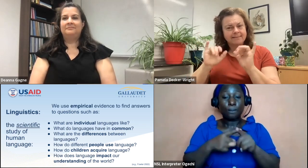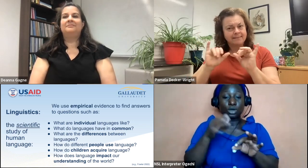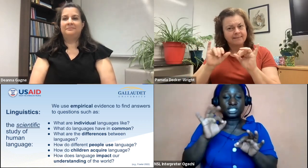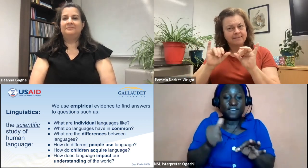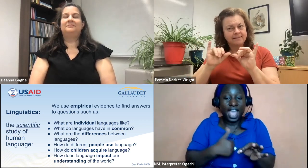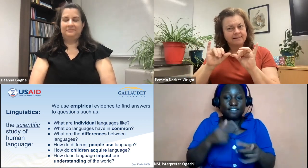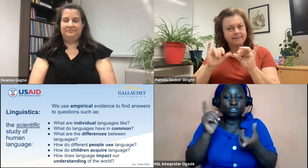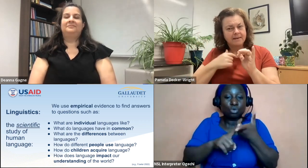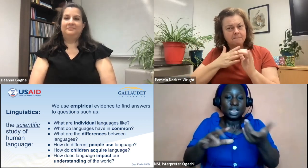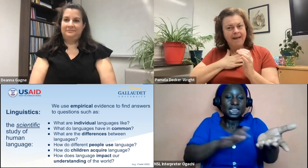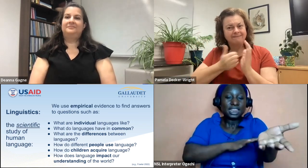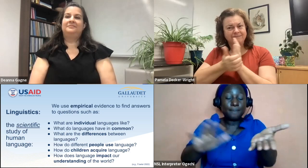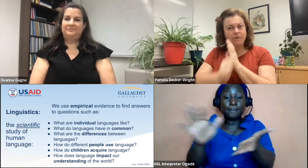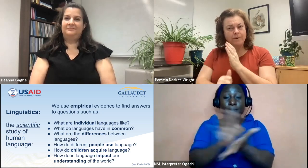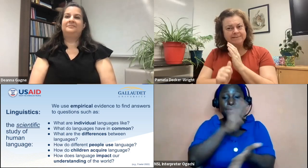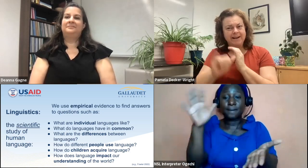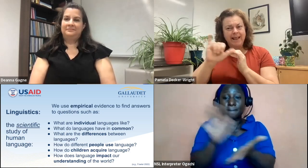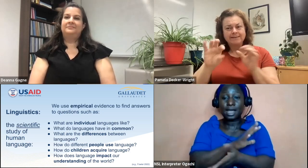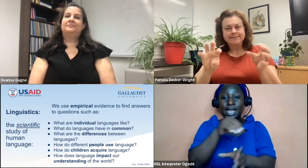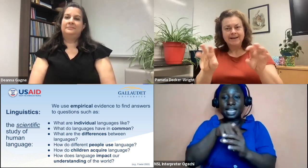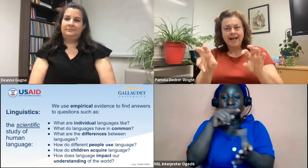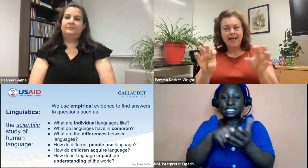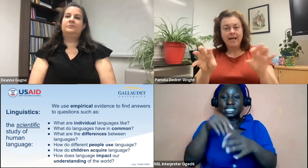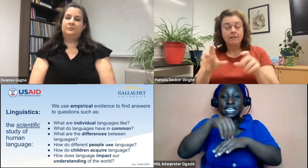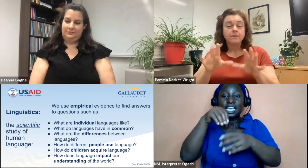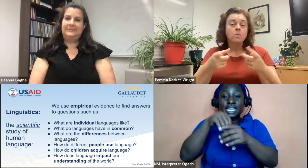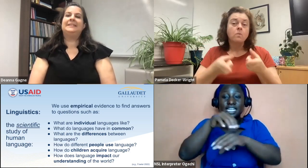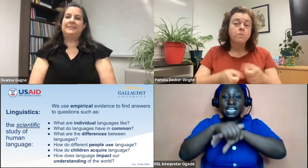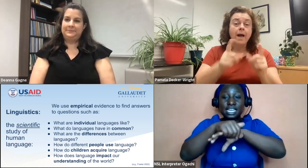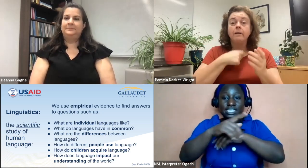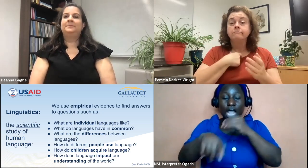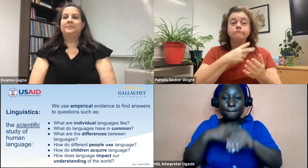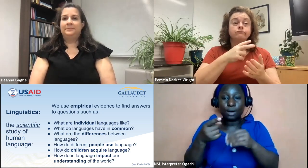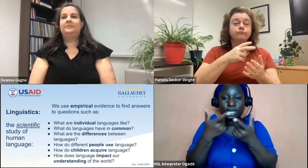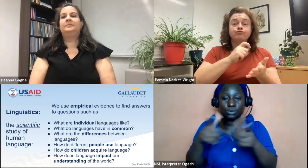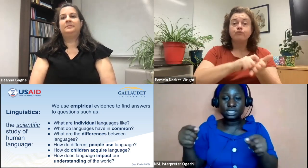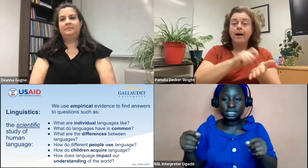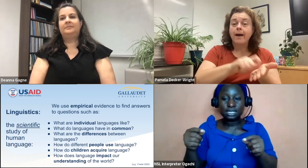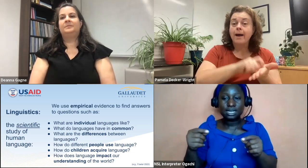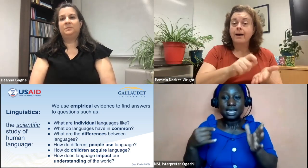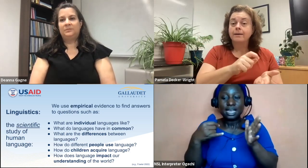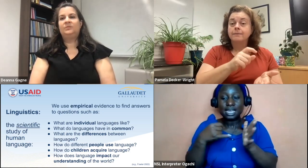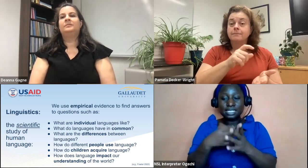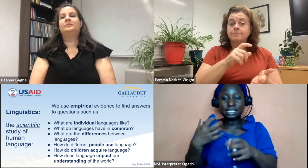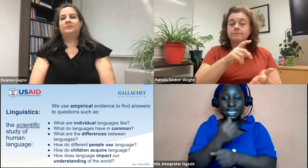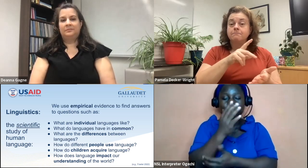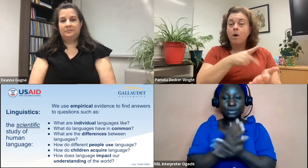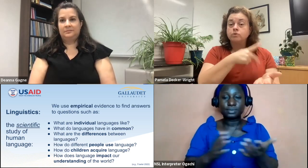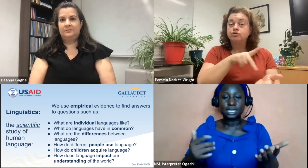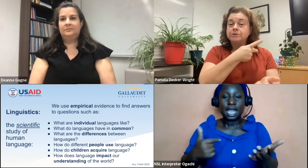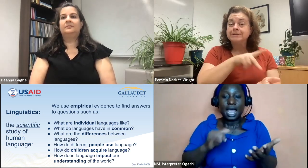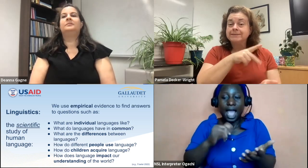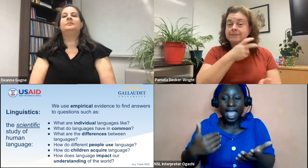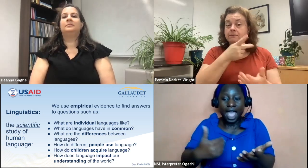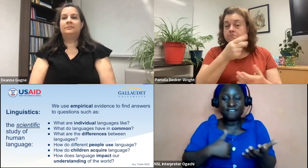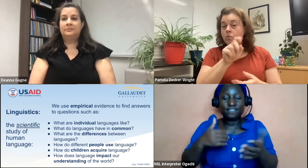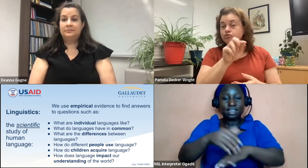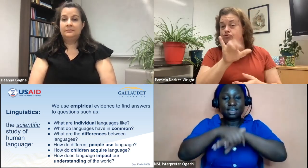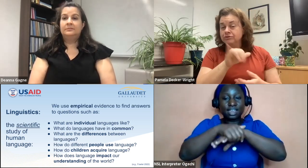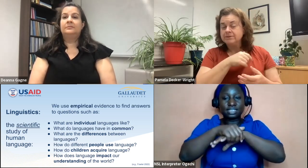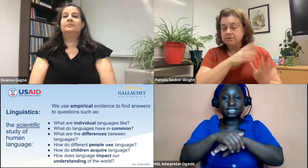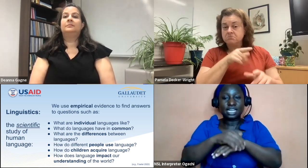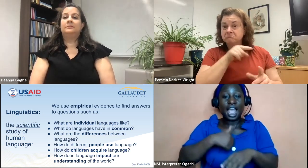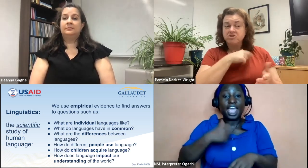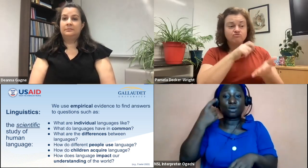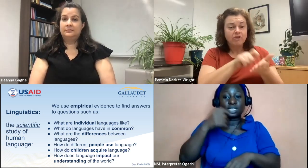I have the English, I understand the English, but my fluency, and able to turn those dials and produce this paper in academic writing, and think about poetry.